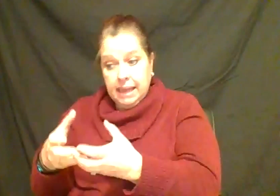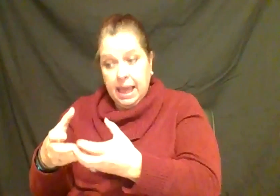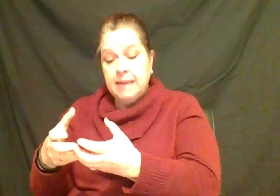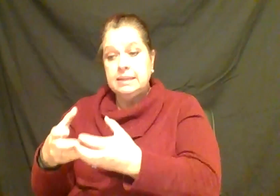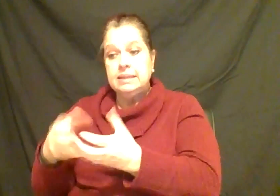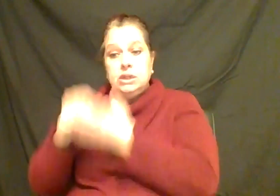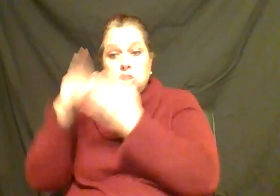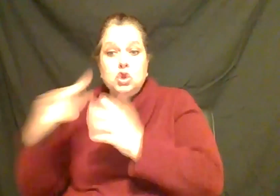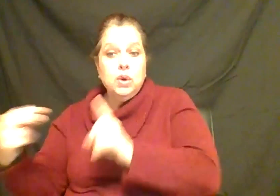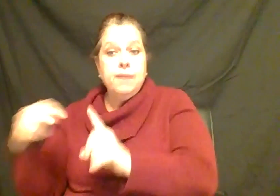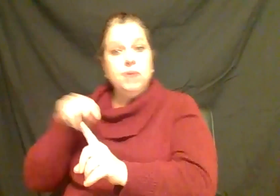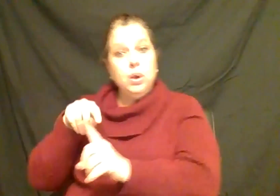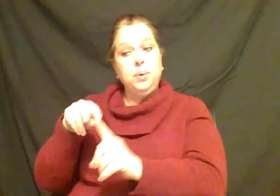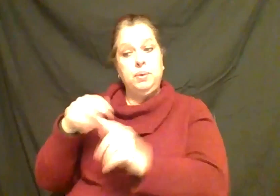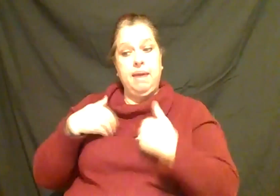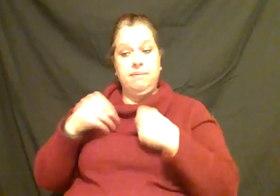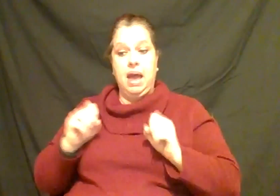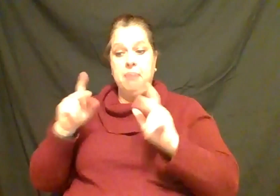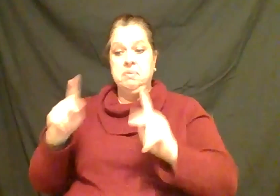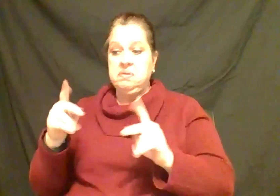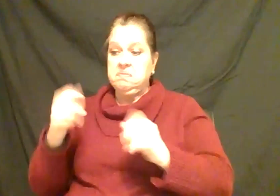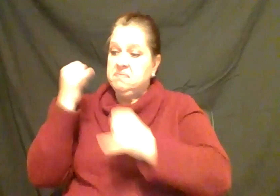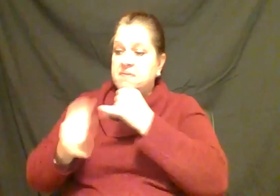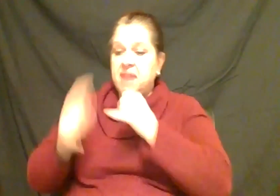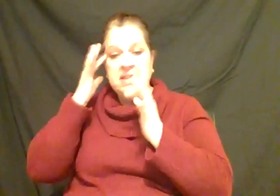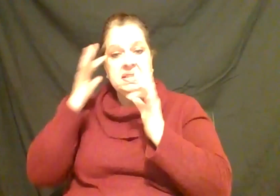they can have the opportunity to make final decisions quote unquote final decisions